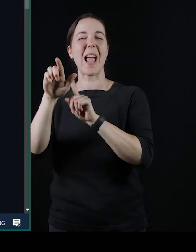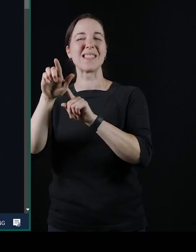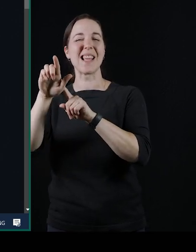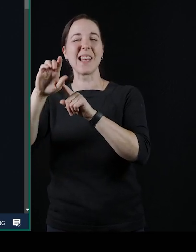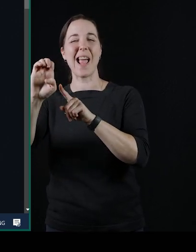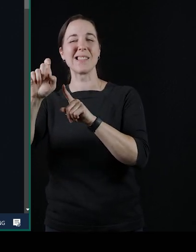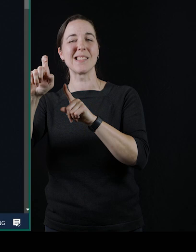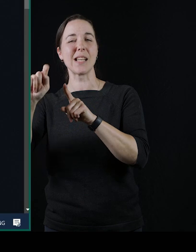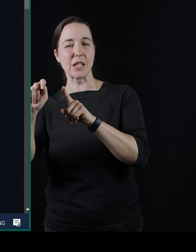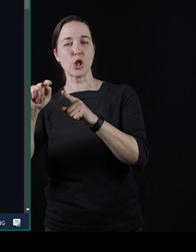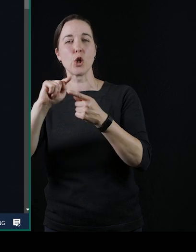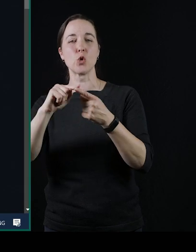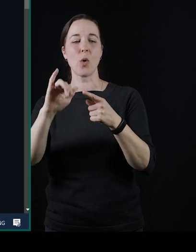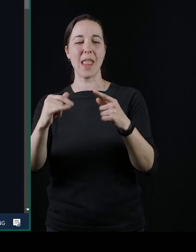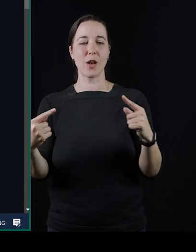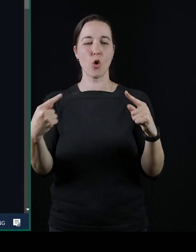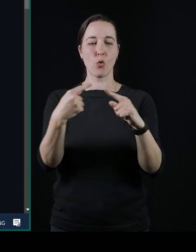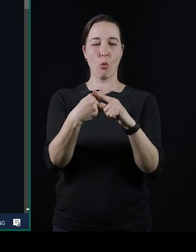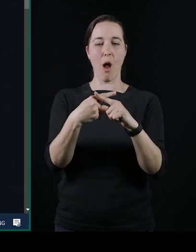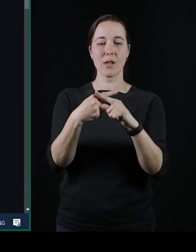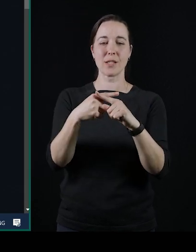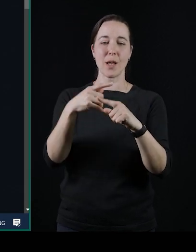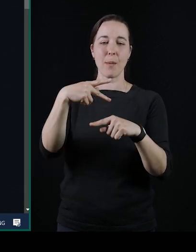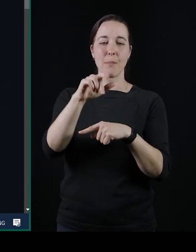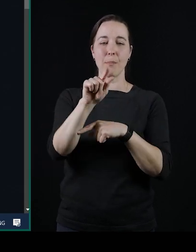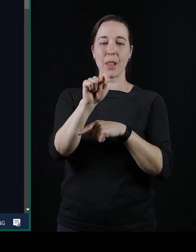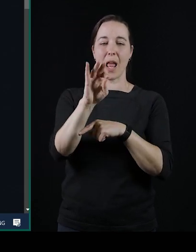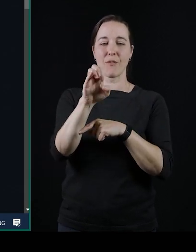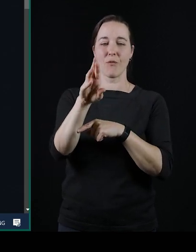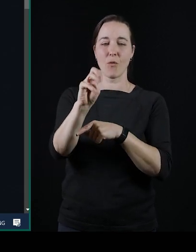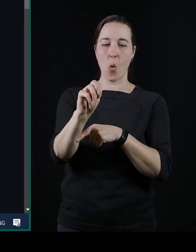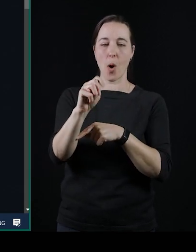to the cross platform parcel, command line utility